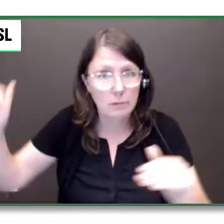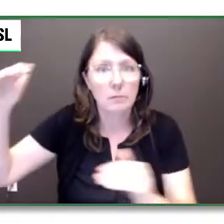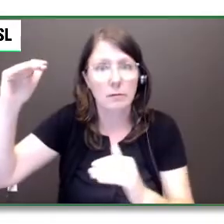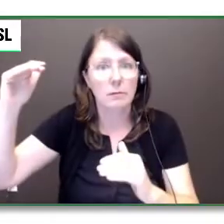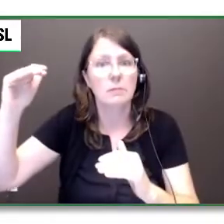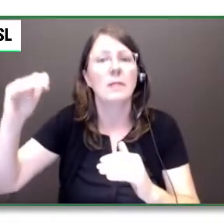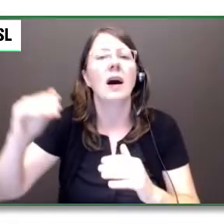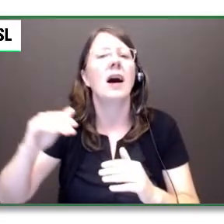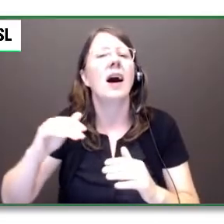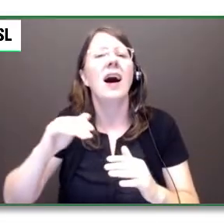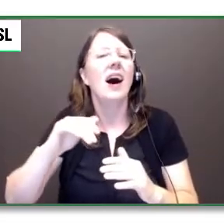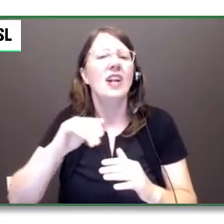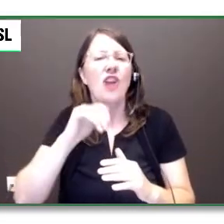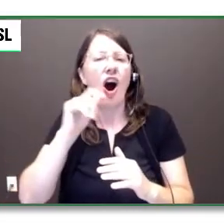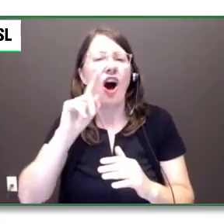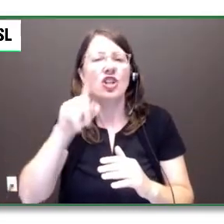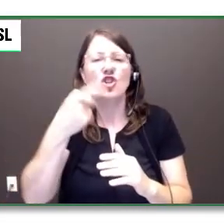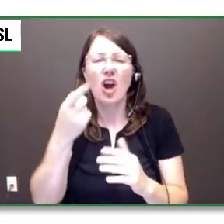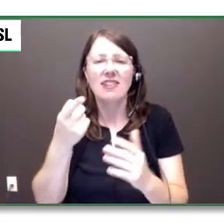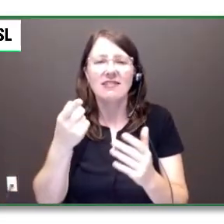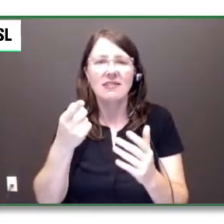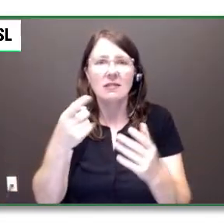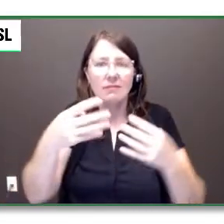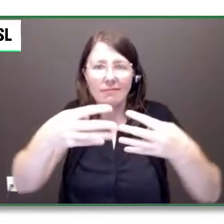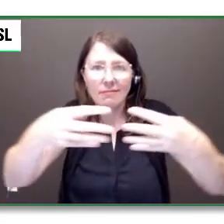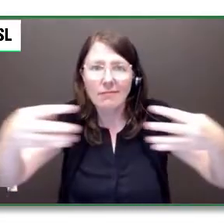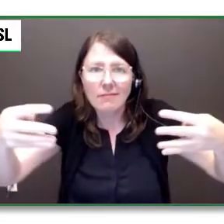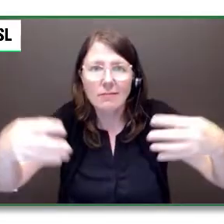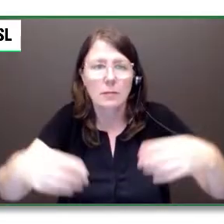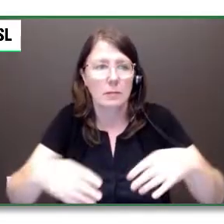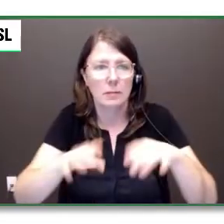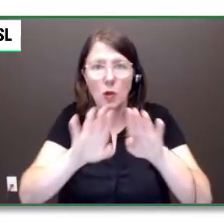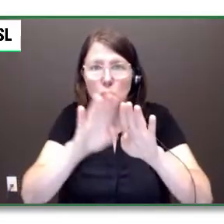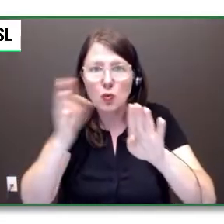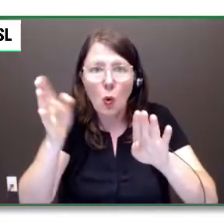point barriers, it's it we have to think broader than that and again that's